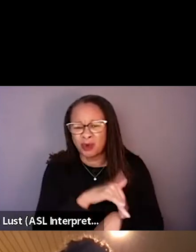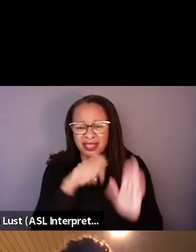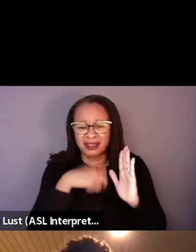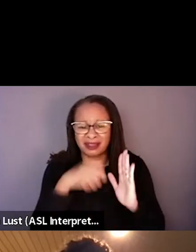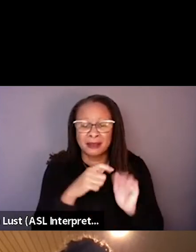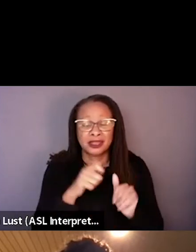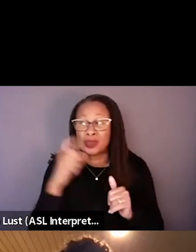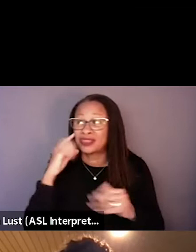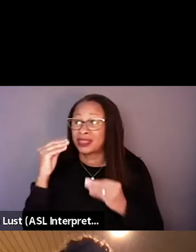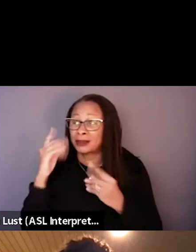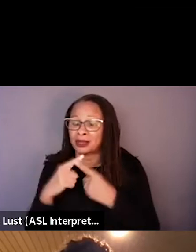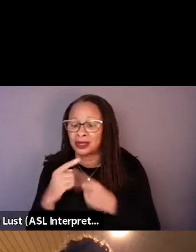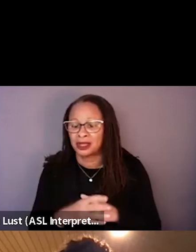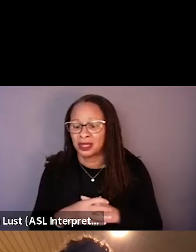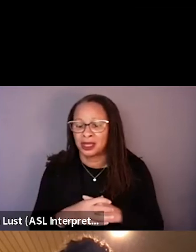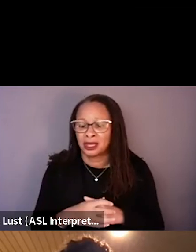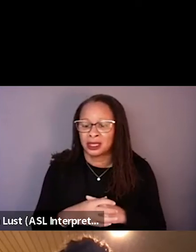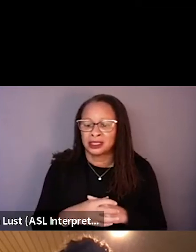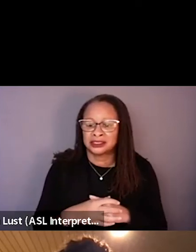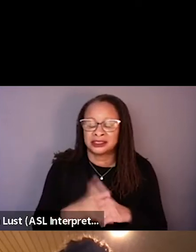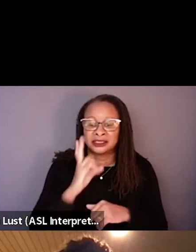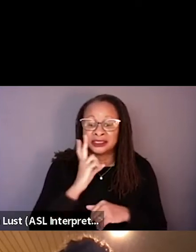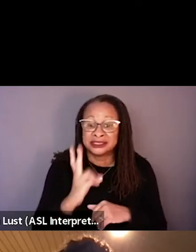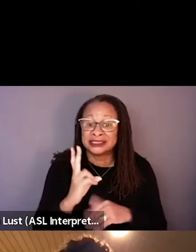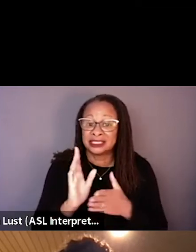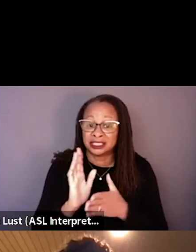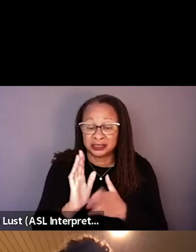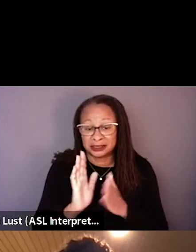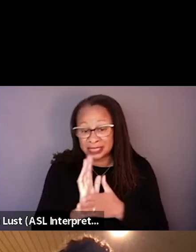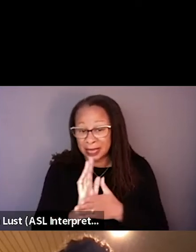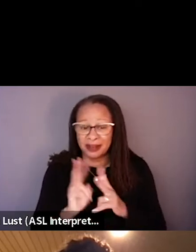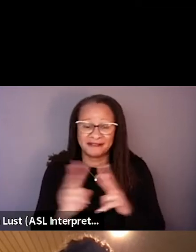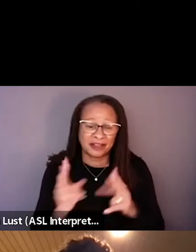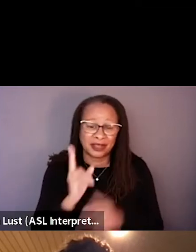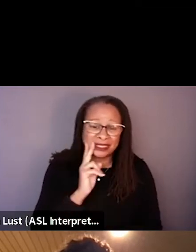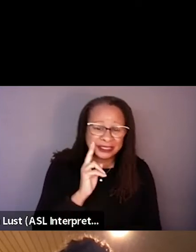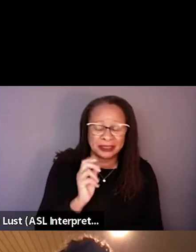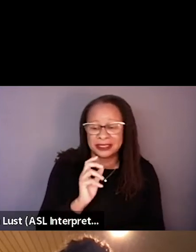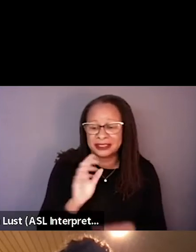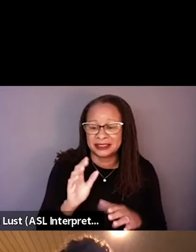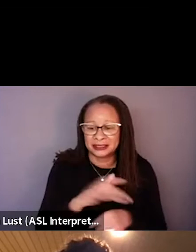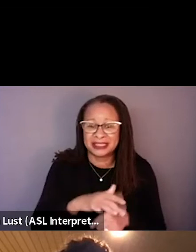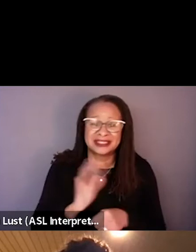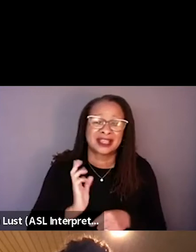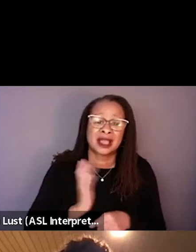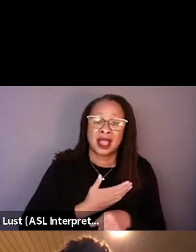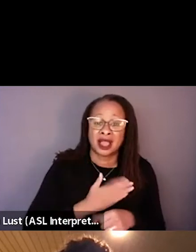So you see like, you see the camera in very intimate spaces like us recording or practicing.